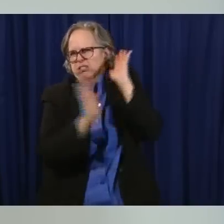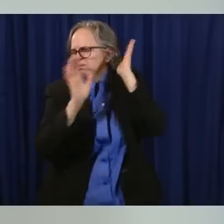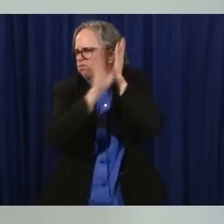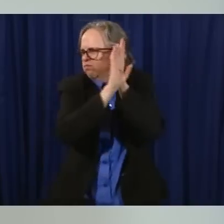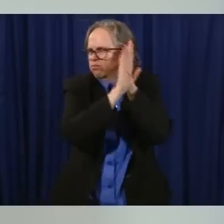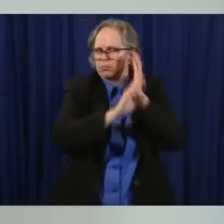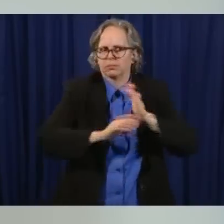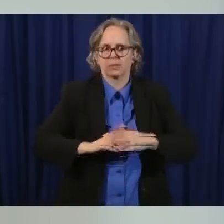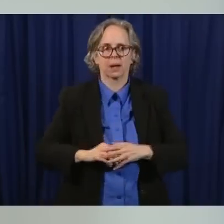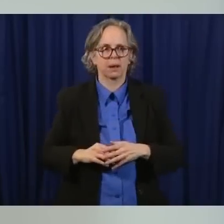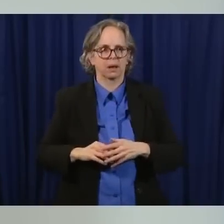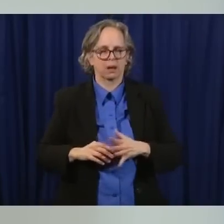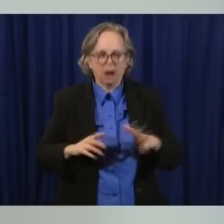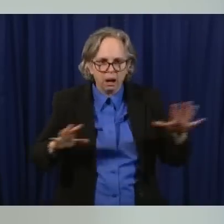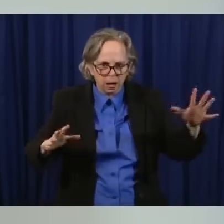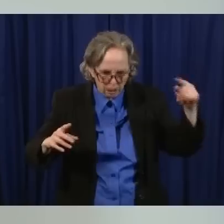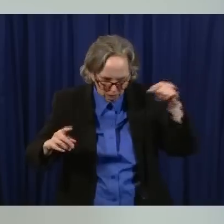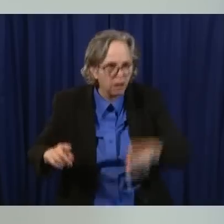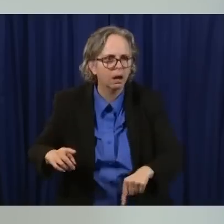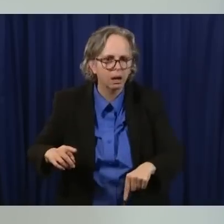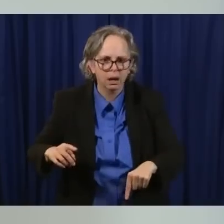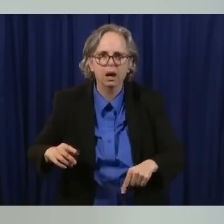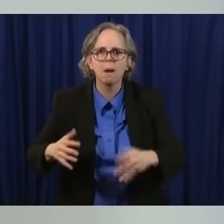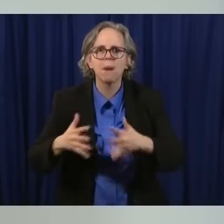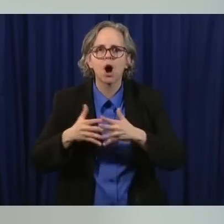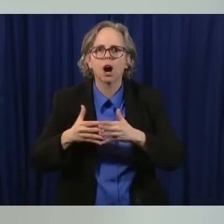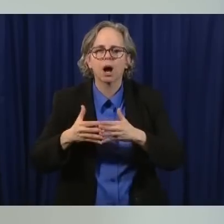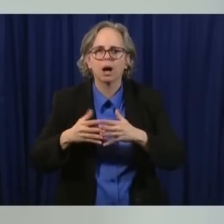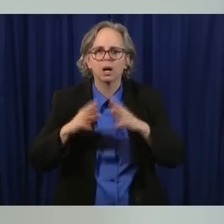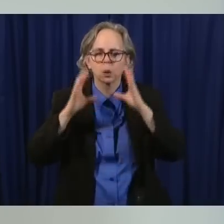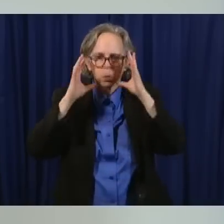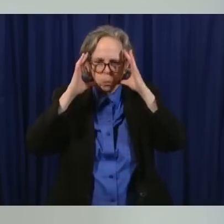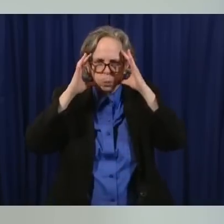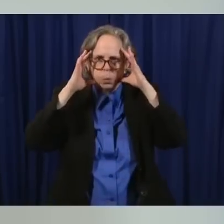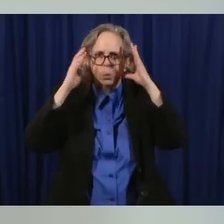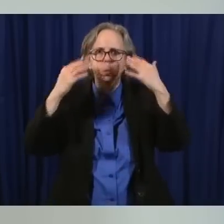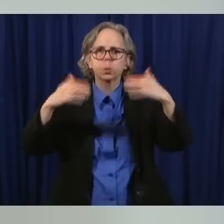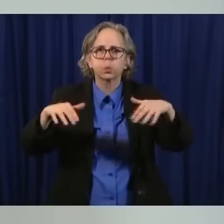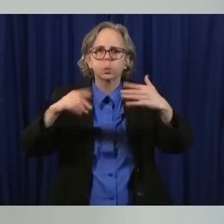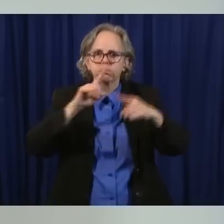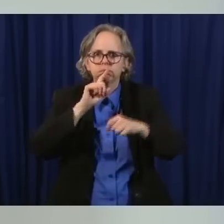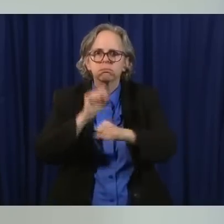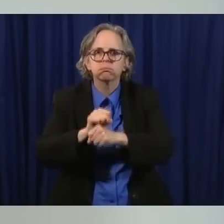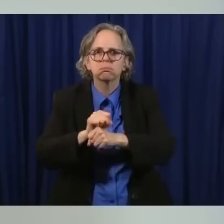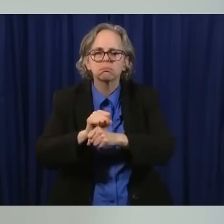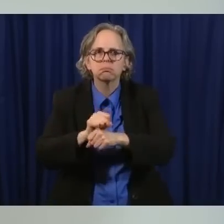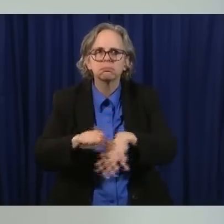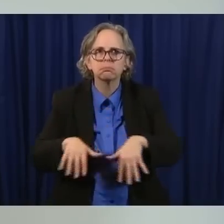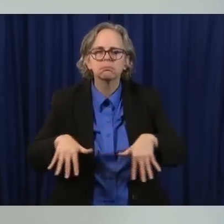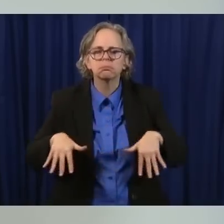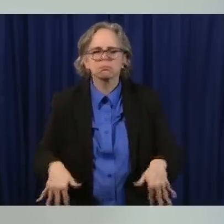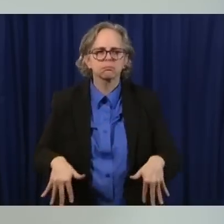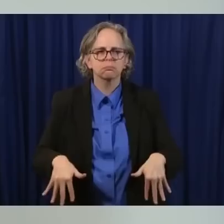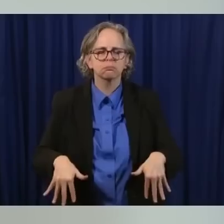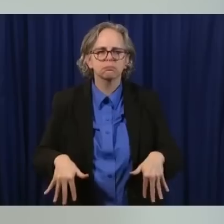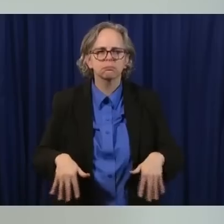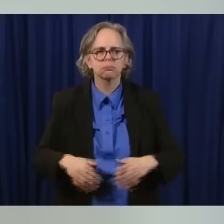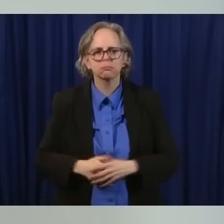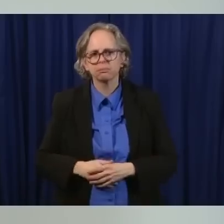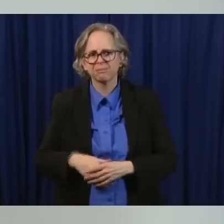APPEARING IN WUHAN OR OTHER PLACES, WHAT IT WOULD MEAN TO THEM. EVENTUALLY WHEN IT BECAME A